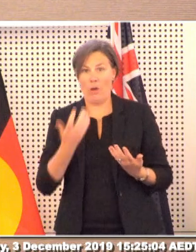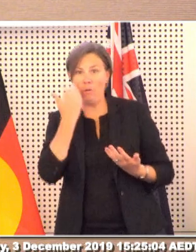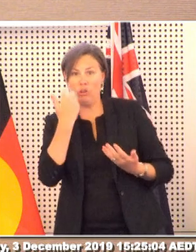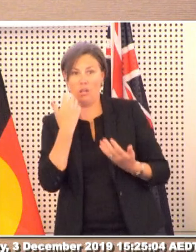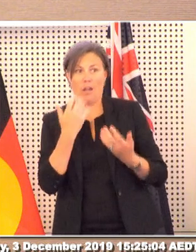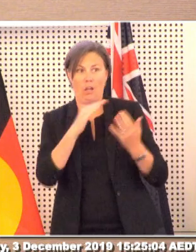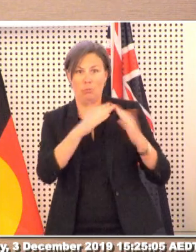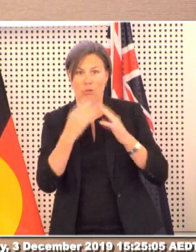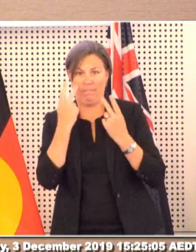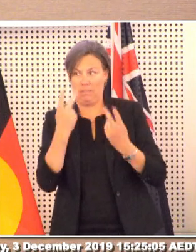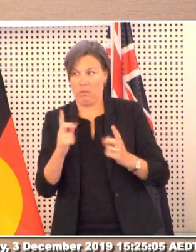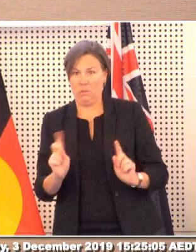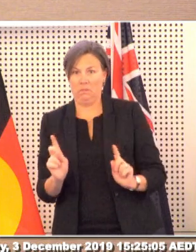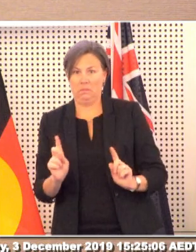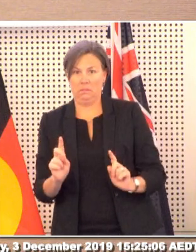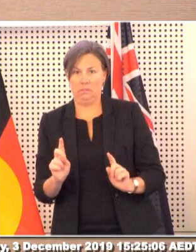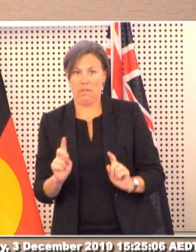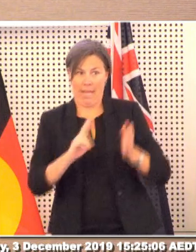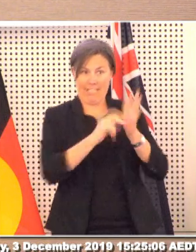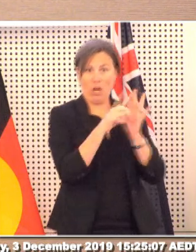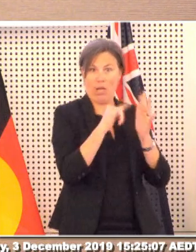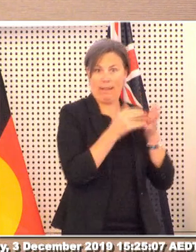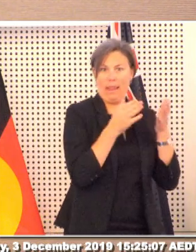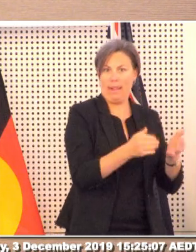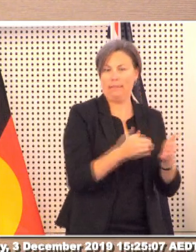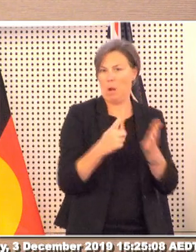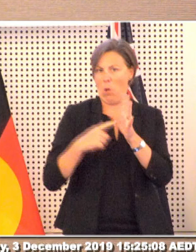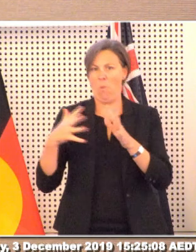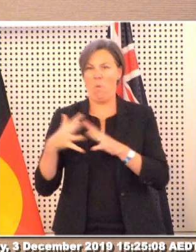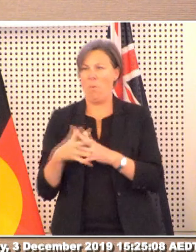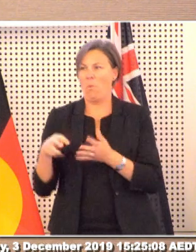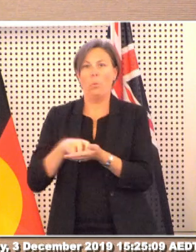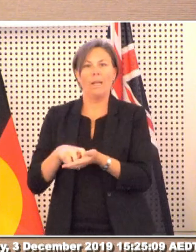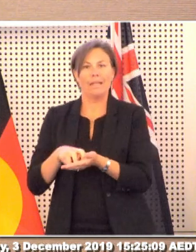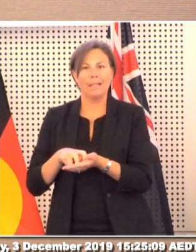So one of the fundamental changes I’d like to see is the right to – for Community